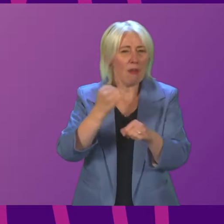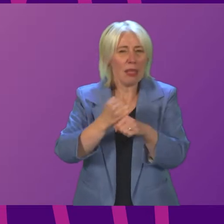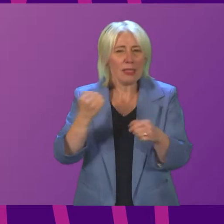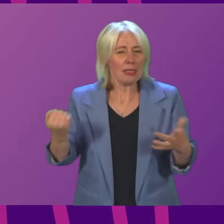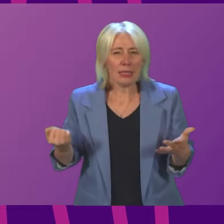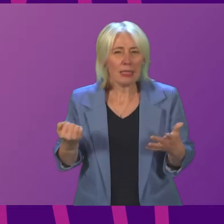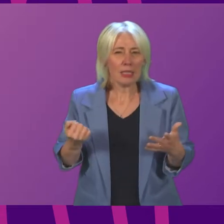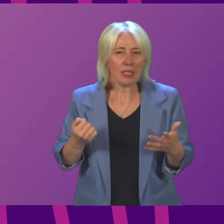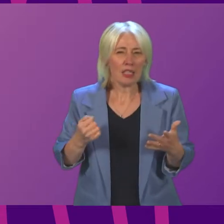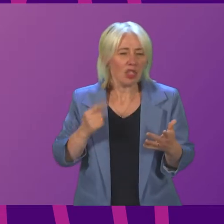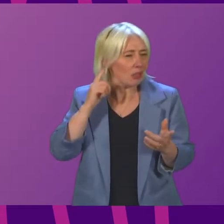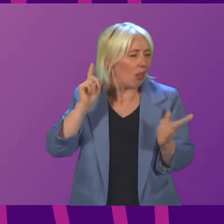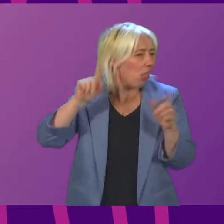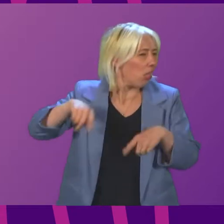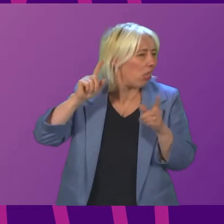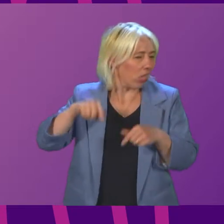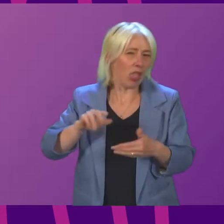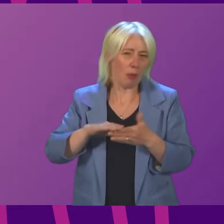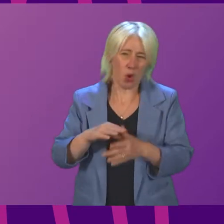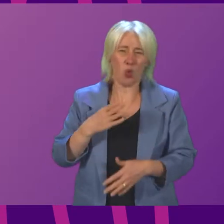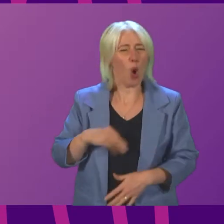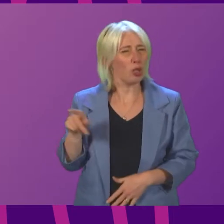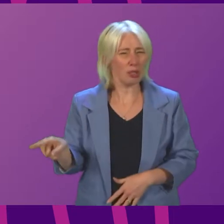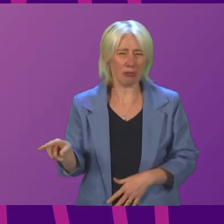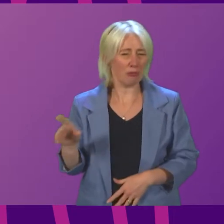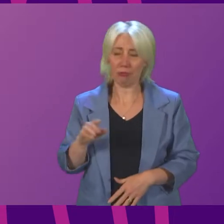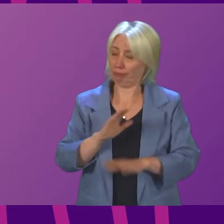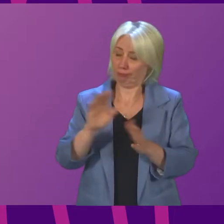wilfully ignoring medical advice is completely incorrect. In fact, the reason